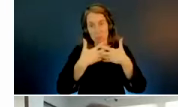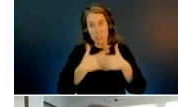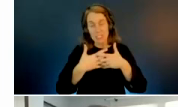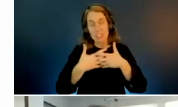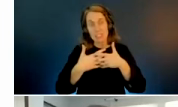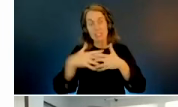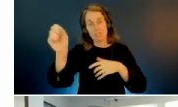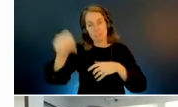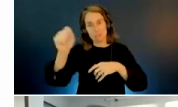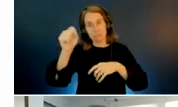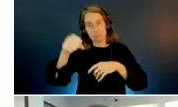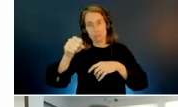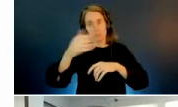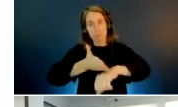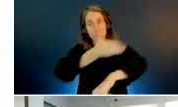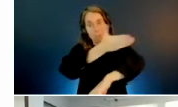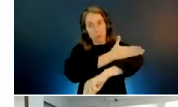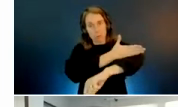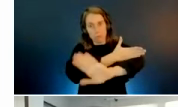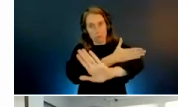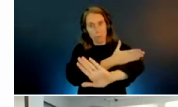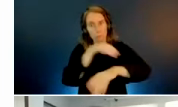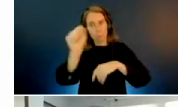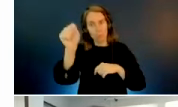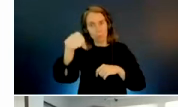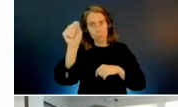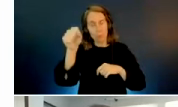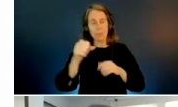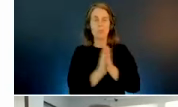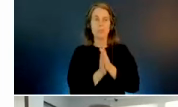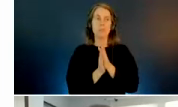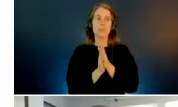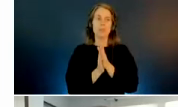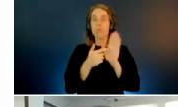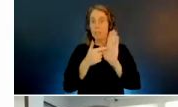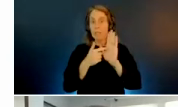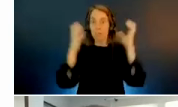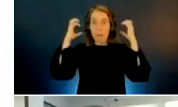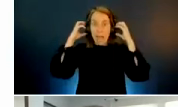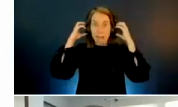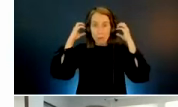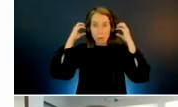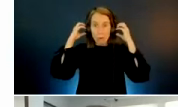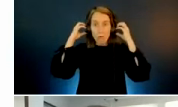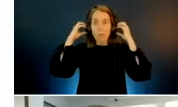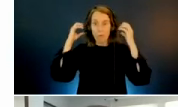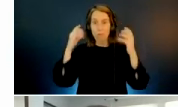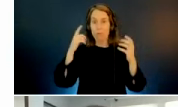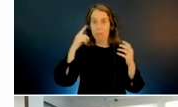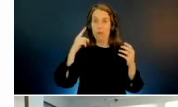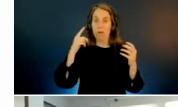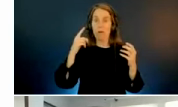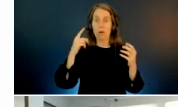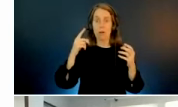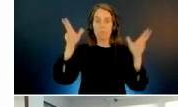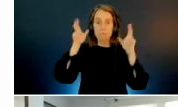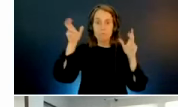over what we had um things like headphones should be available to access an audio ballot um